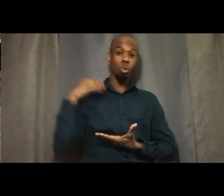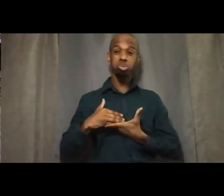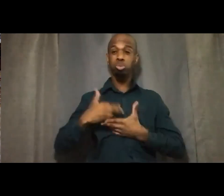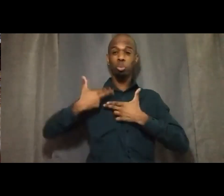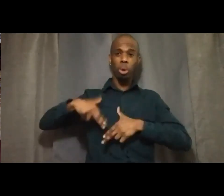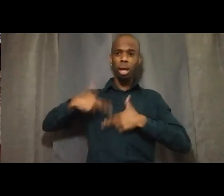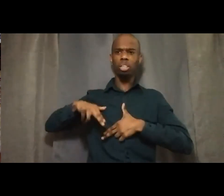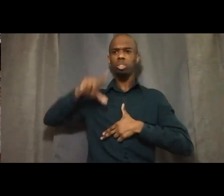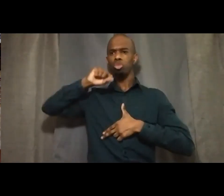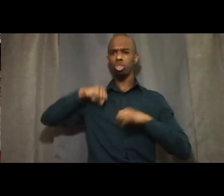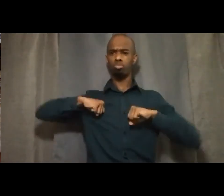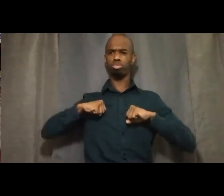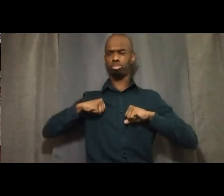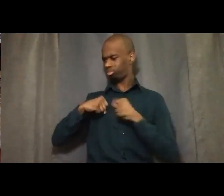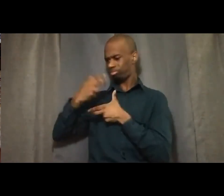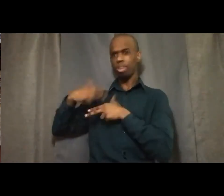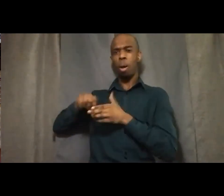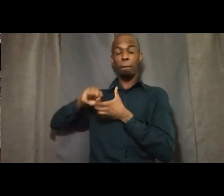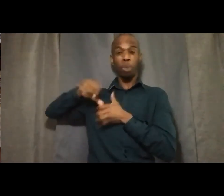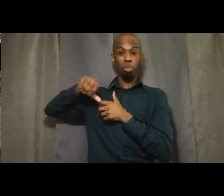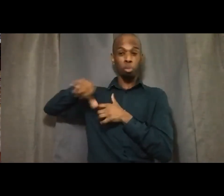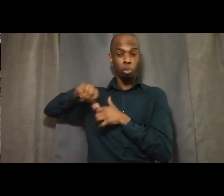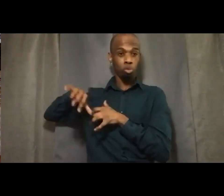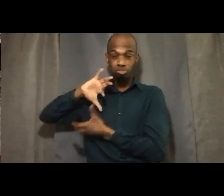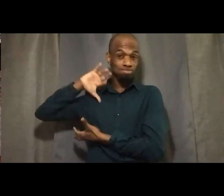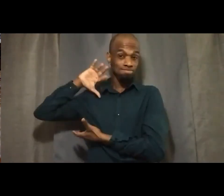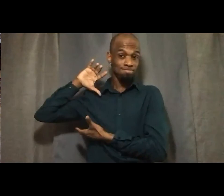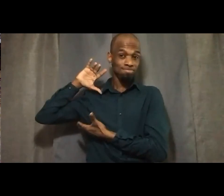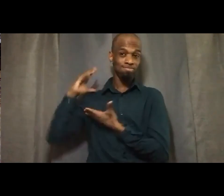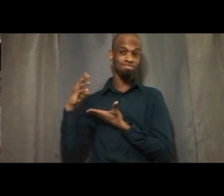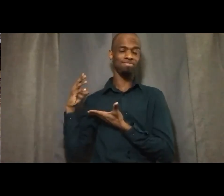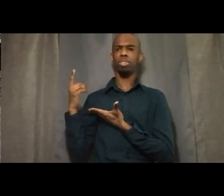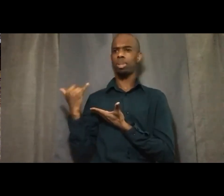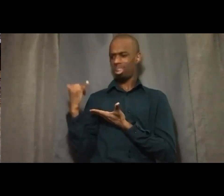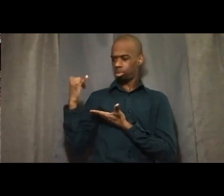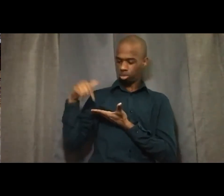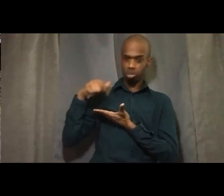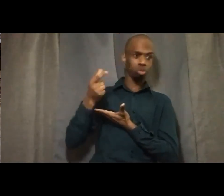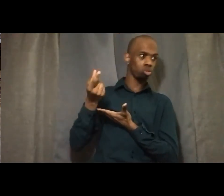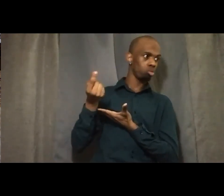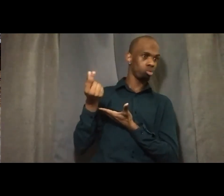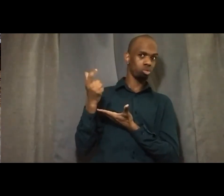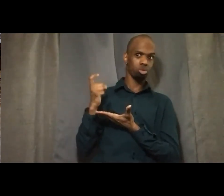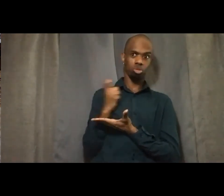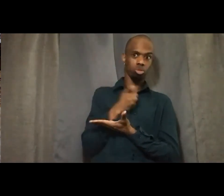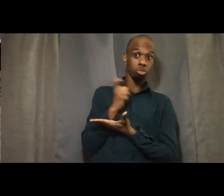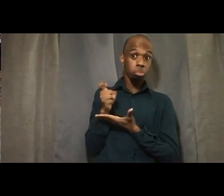I'm giving them to my next door neighbor who already has more than enough, right. How are you getting it to people who need, right.